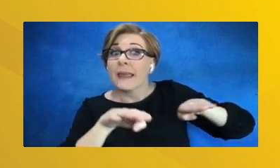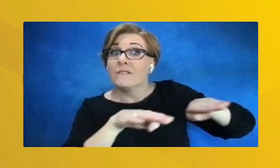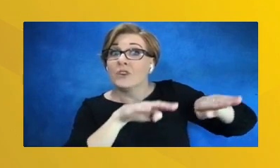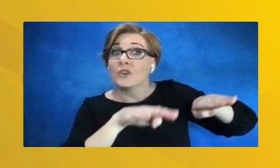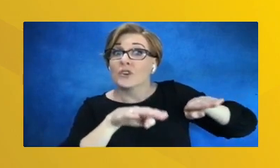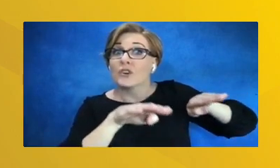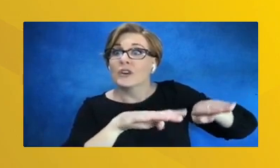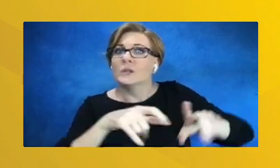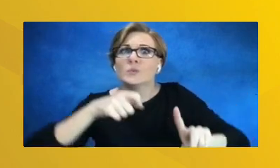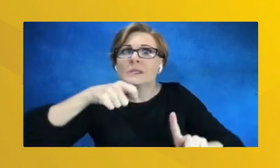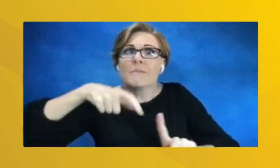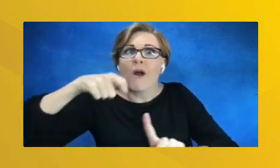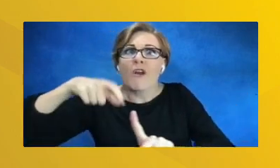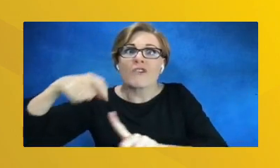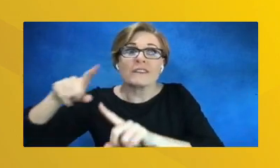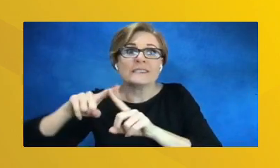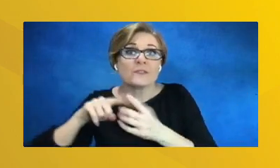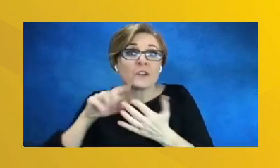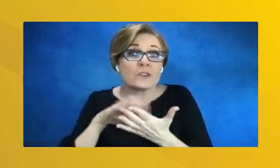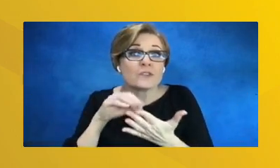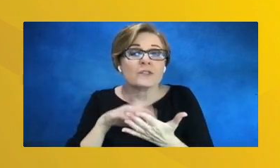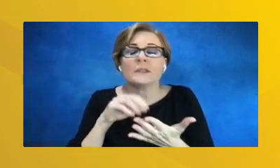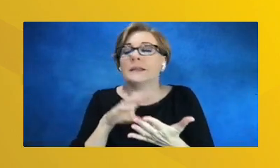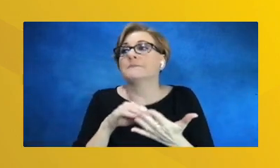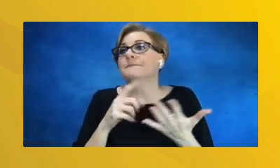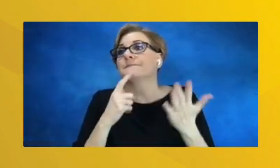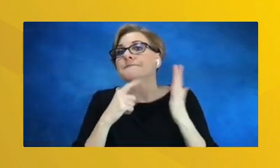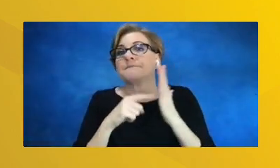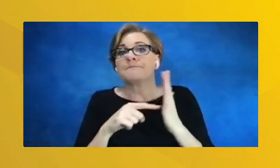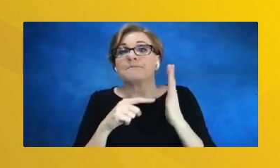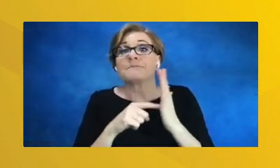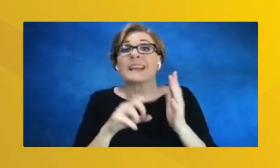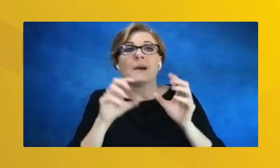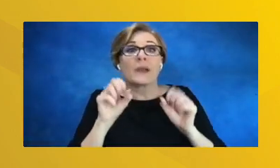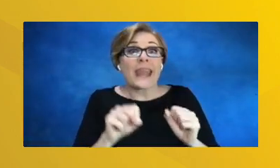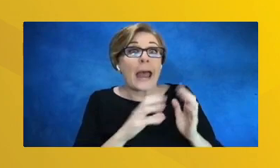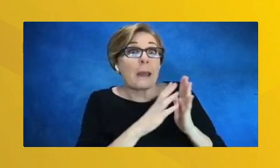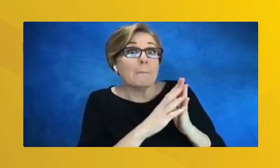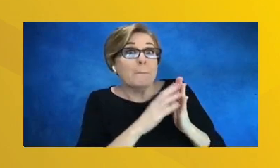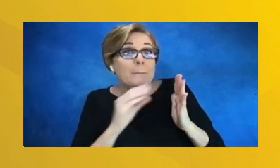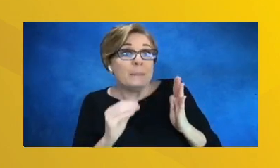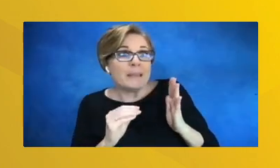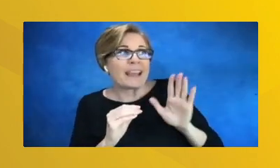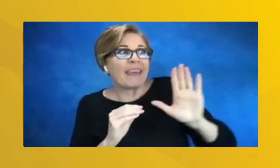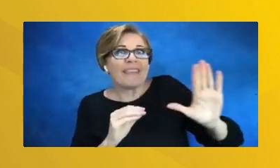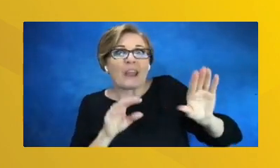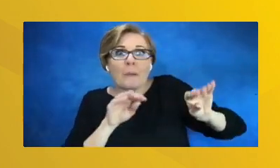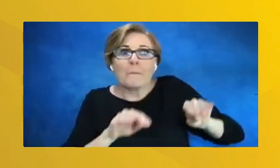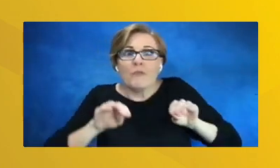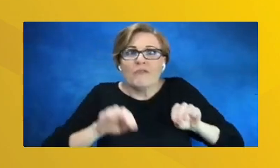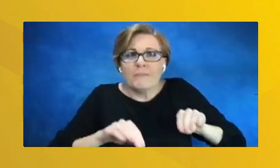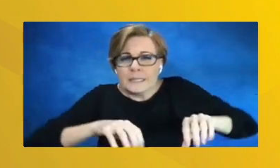So you could mimic the movements with your body and sort of get some movement going and